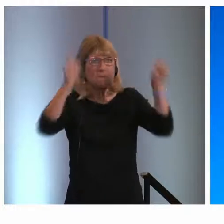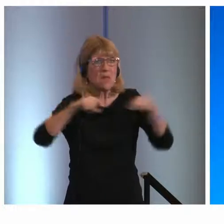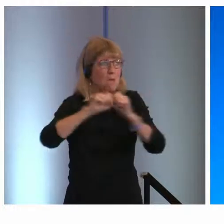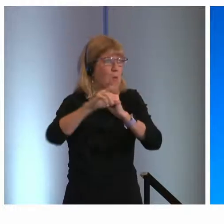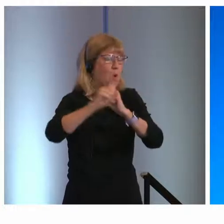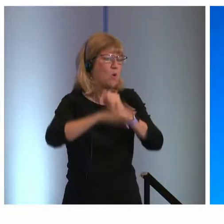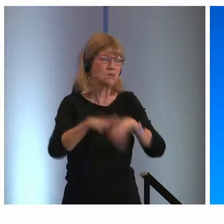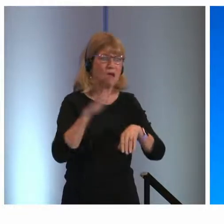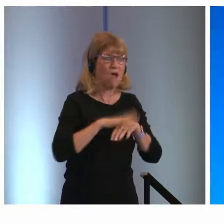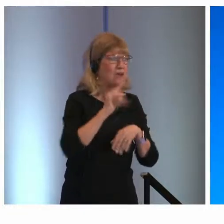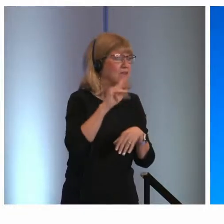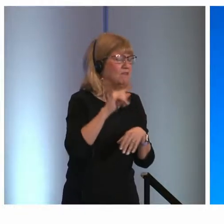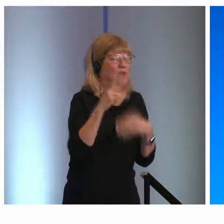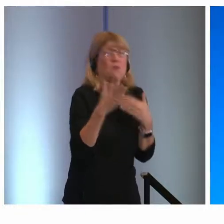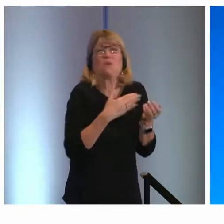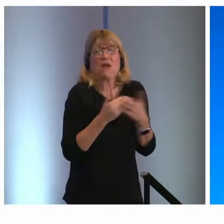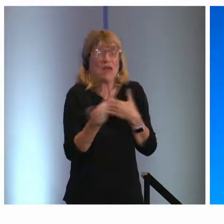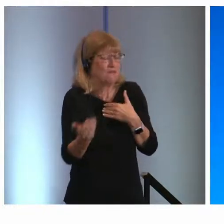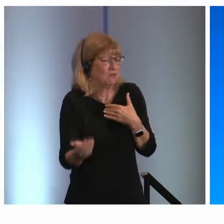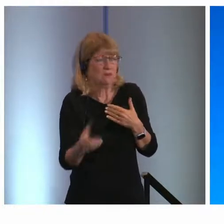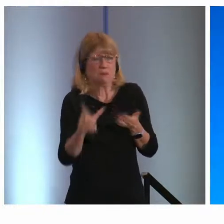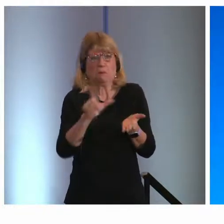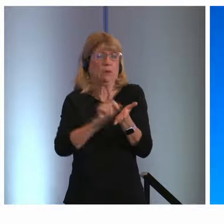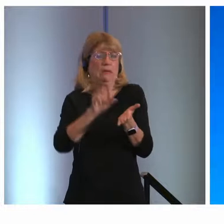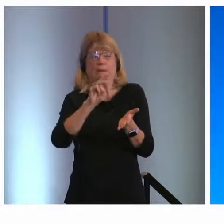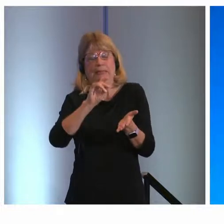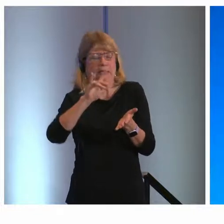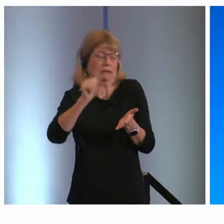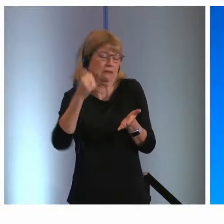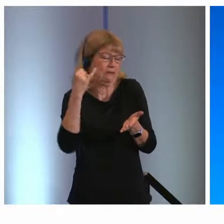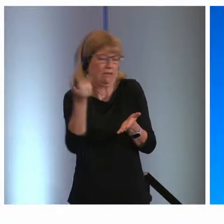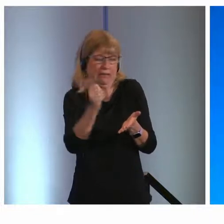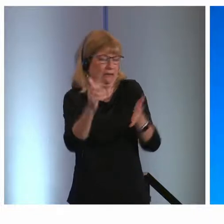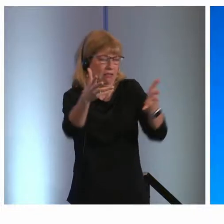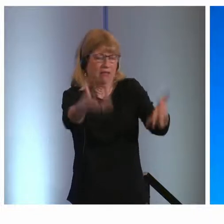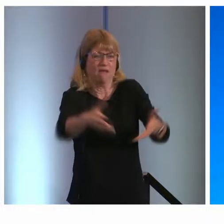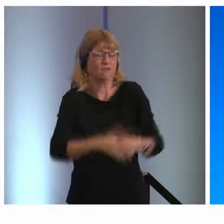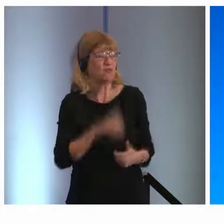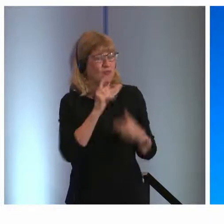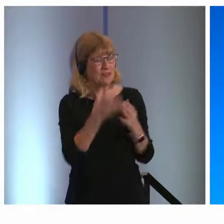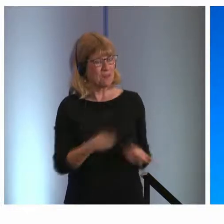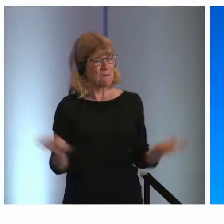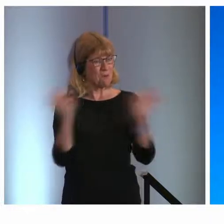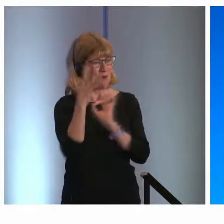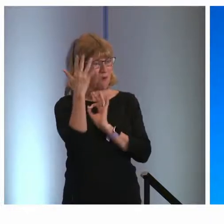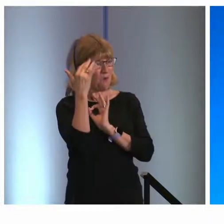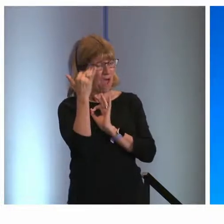And so we -- lens of a photographer with a disability, to be projected on Web sites in advertising on billboards in